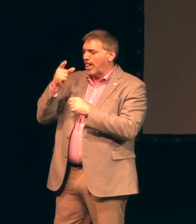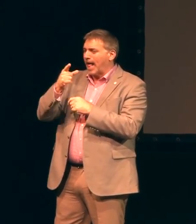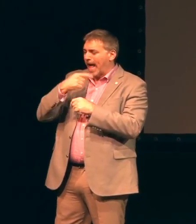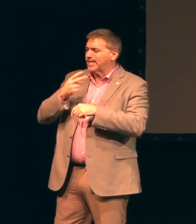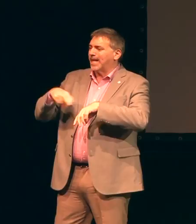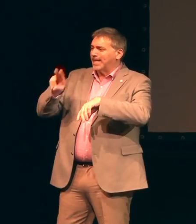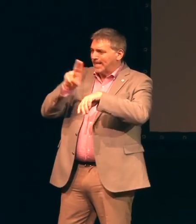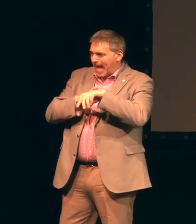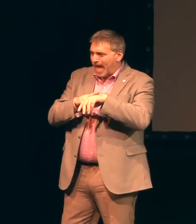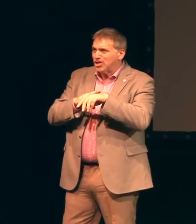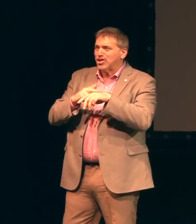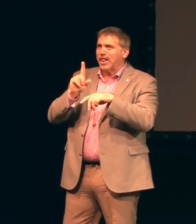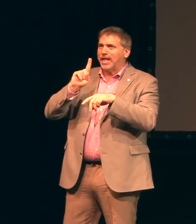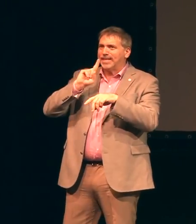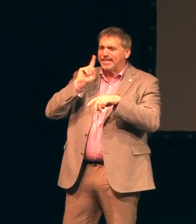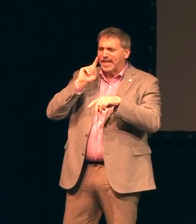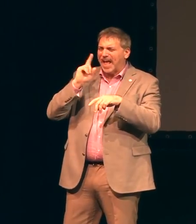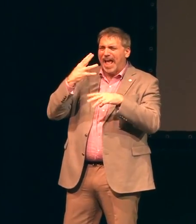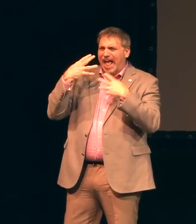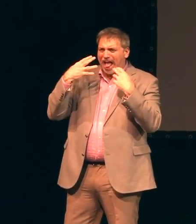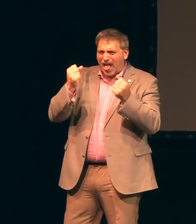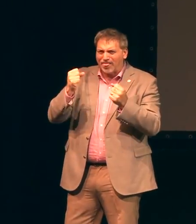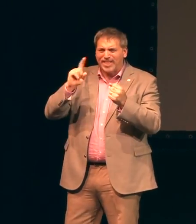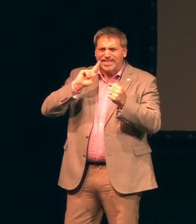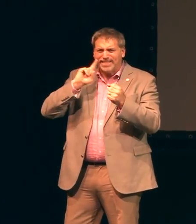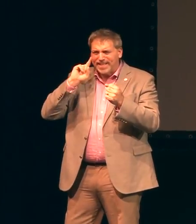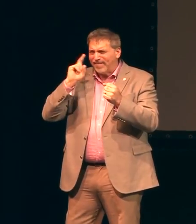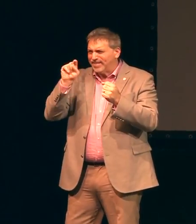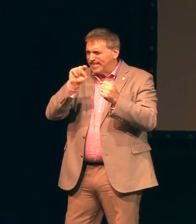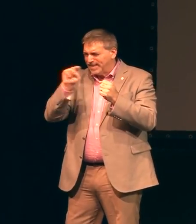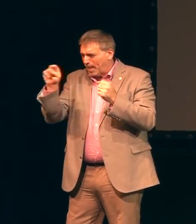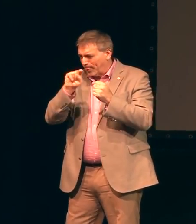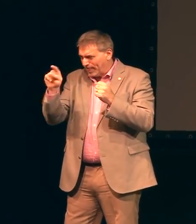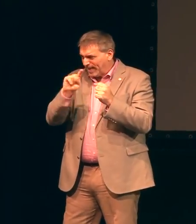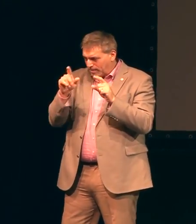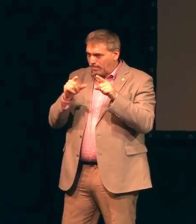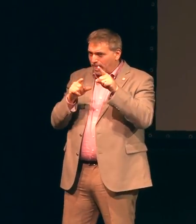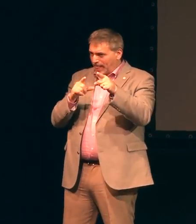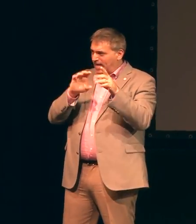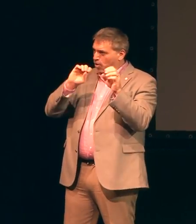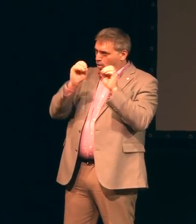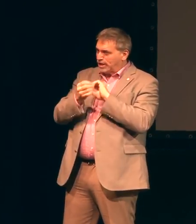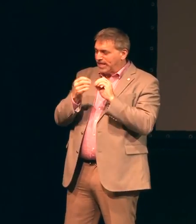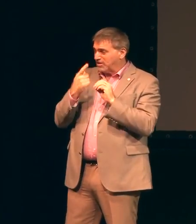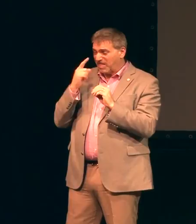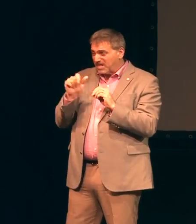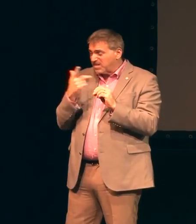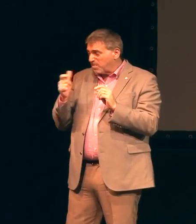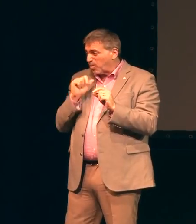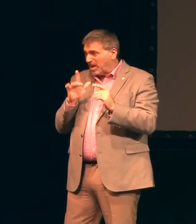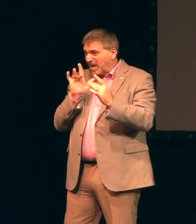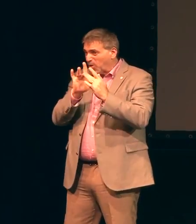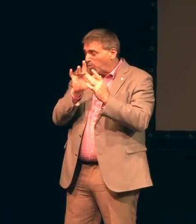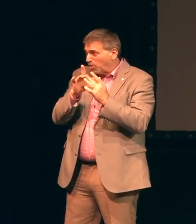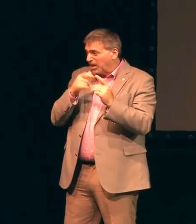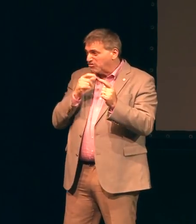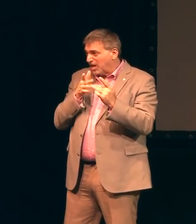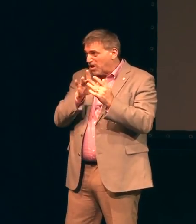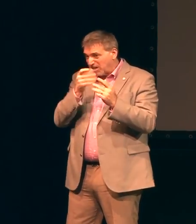a national Deaf health something, I don't know the exact name but it's an organization, and I can get you